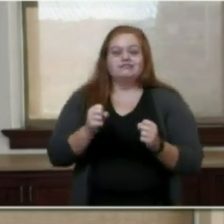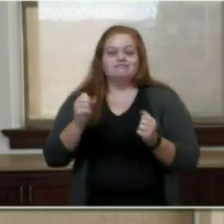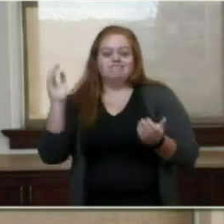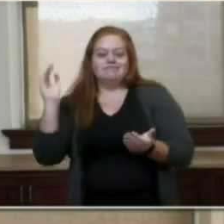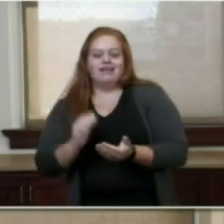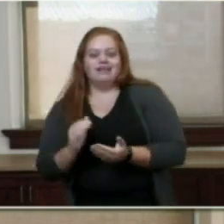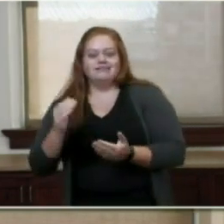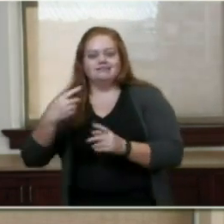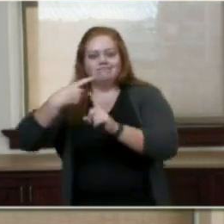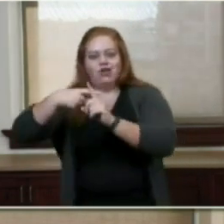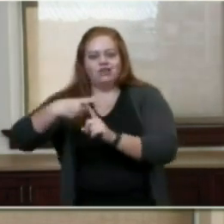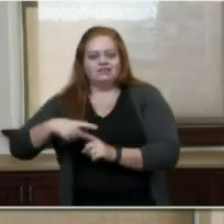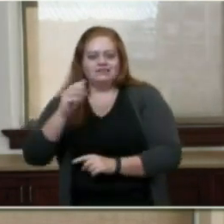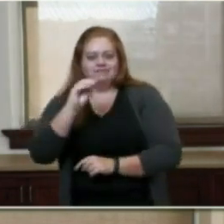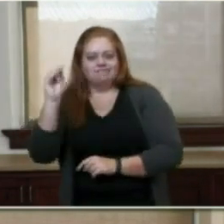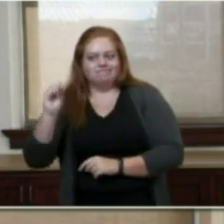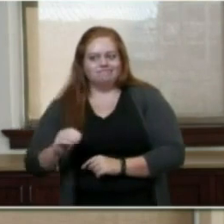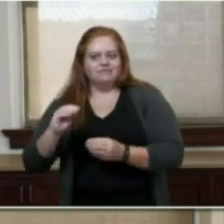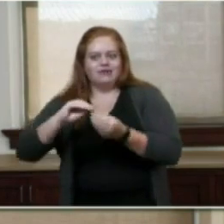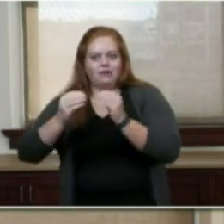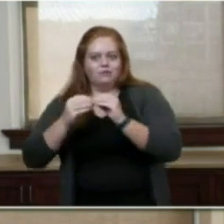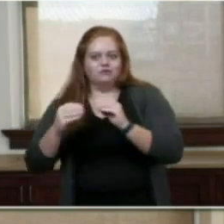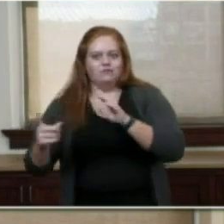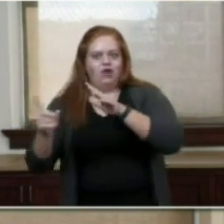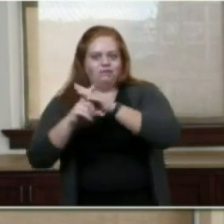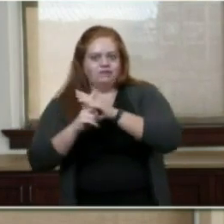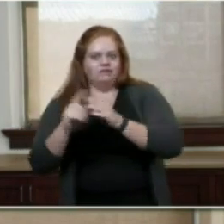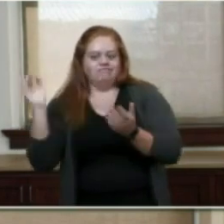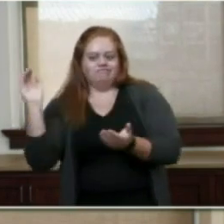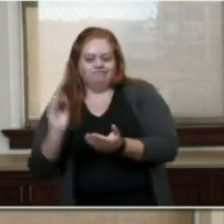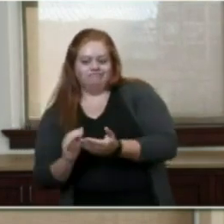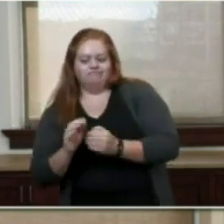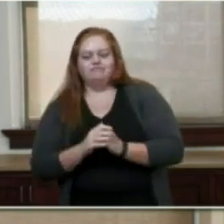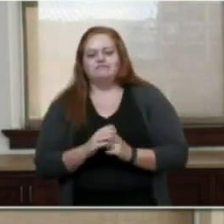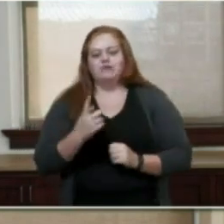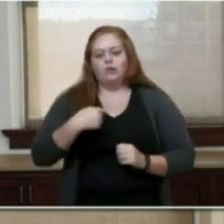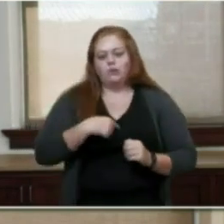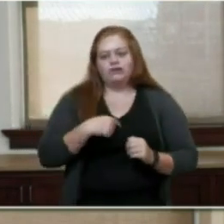percent positivity declined quickly and outcomes were positive. There were no